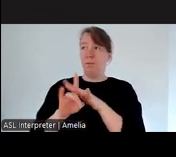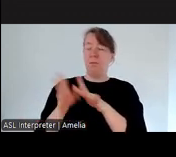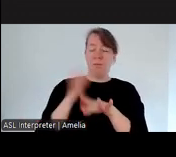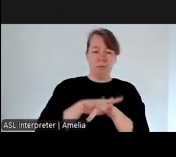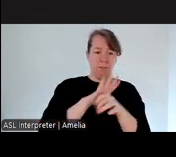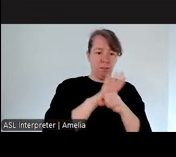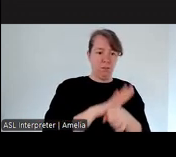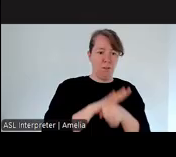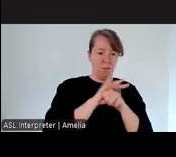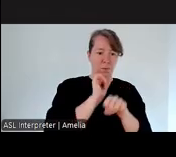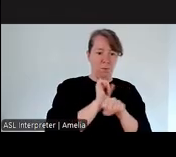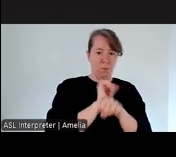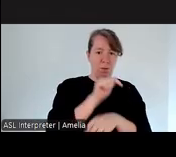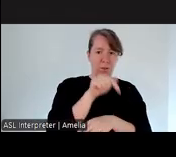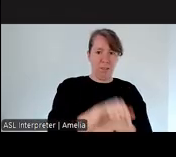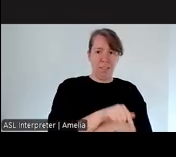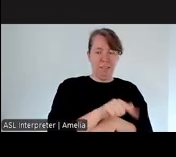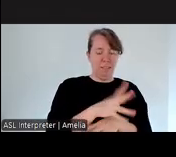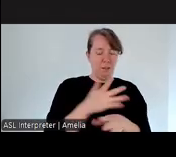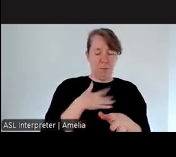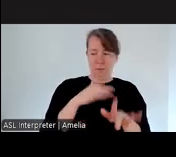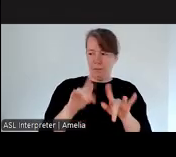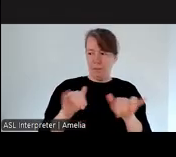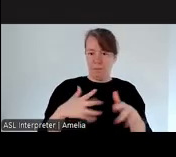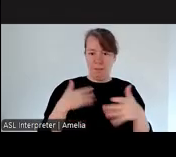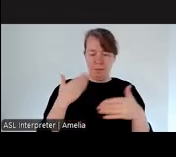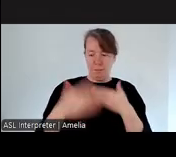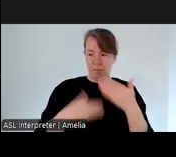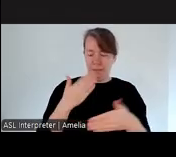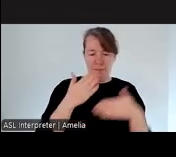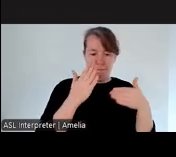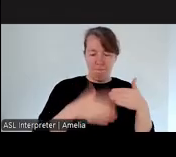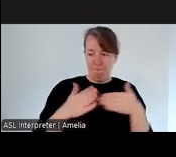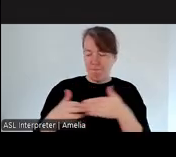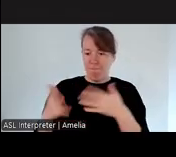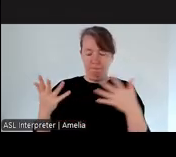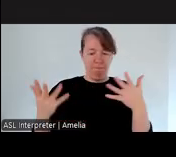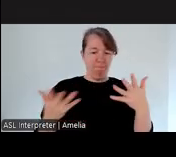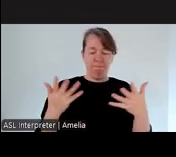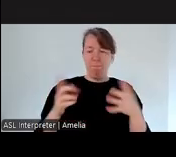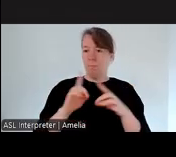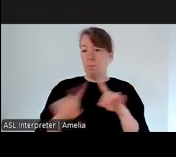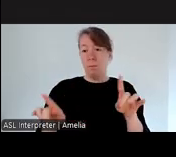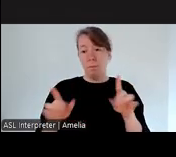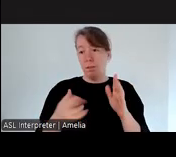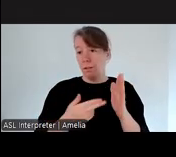time as those projects, um, but otherwise as it is only, like, a brief